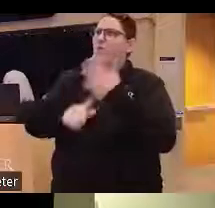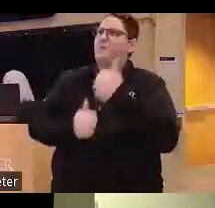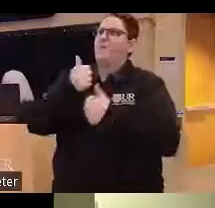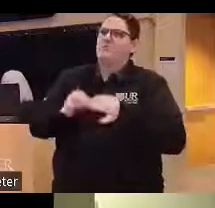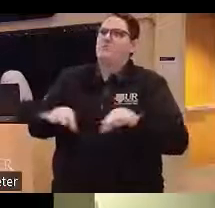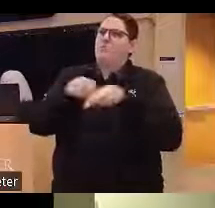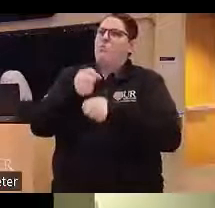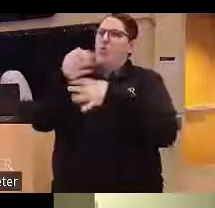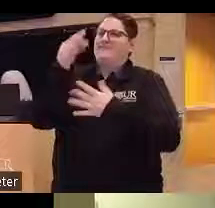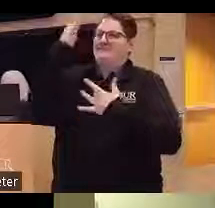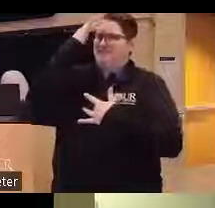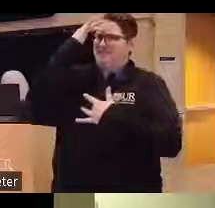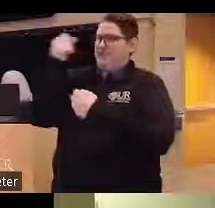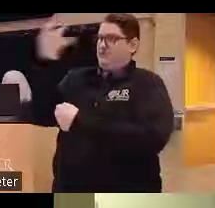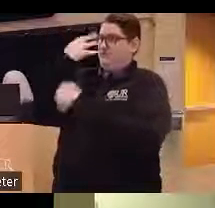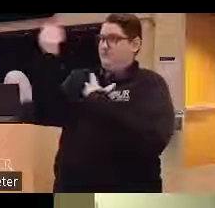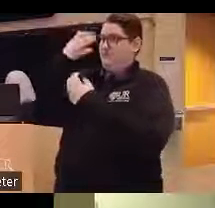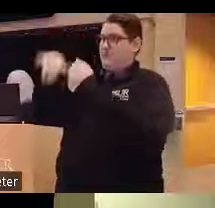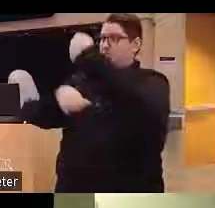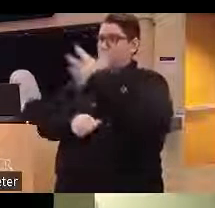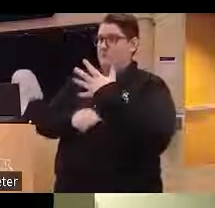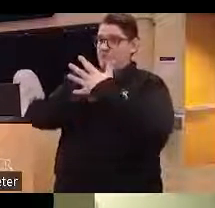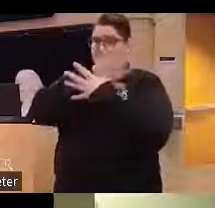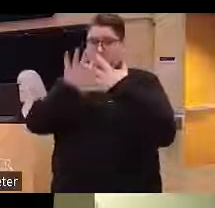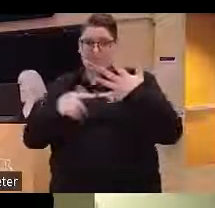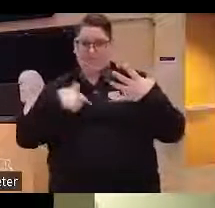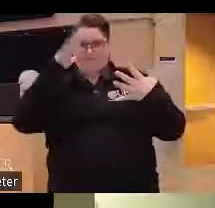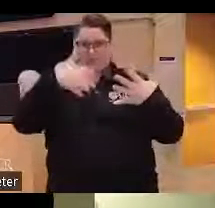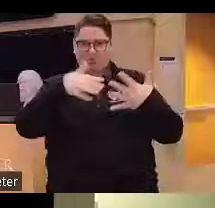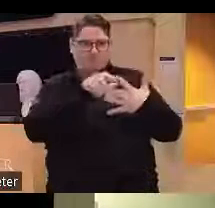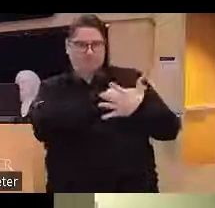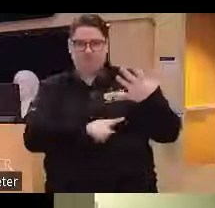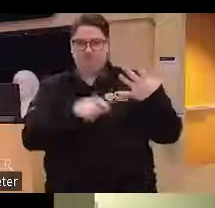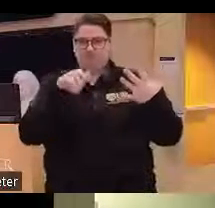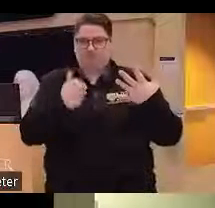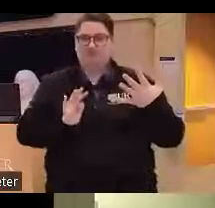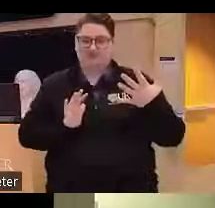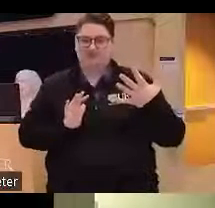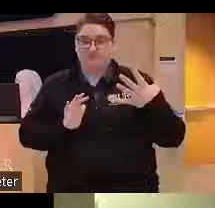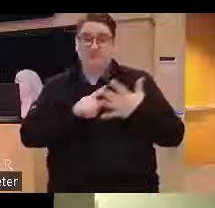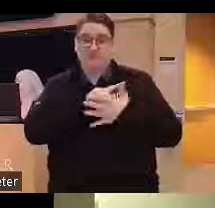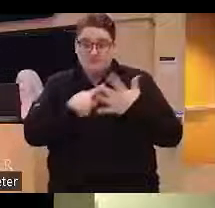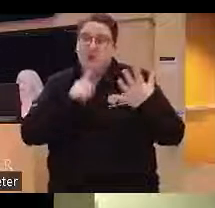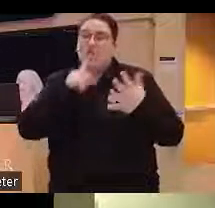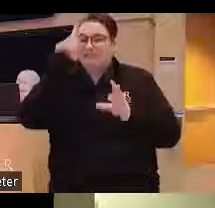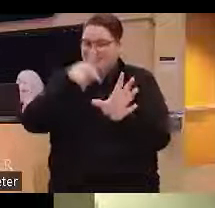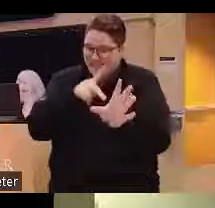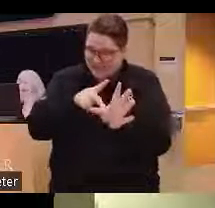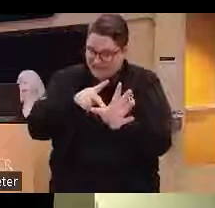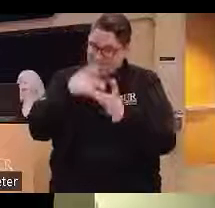diseases and that includes psychiatric diseases these are the social determinants of mental health